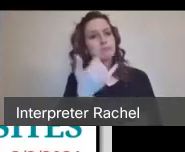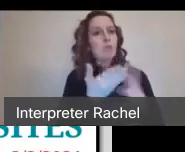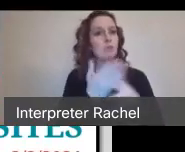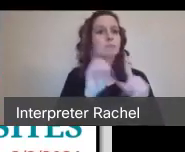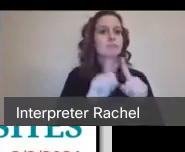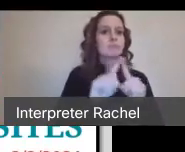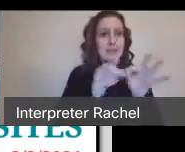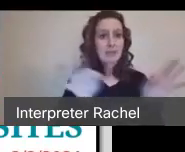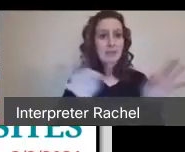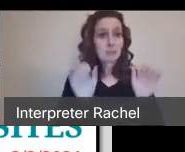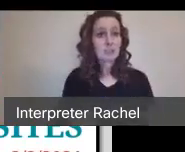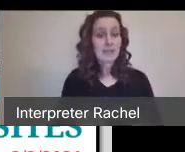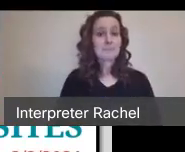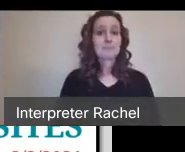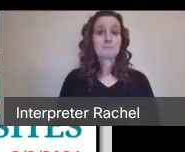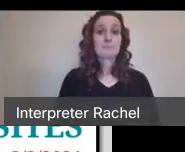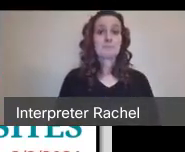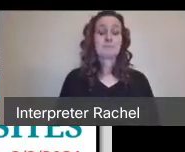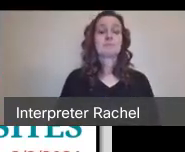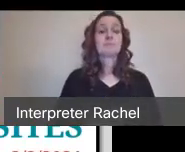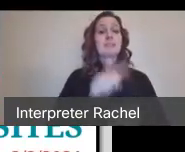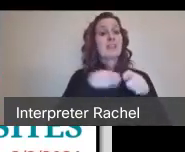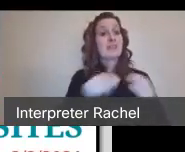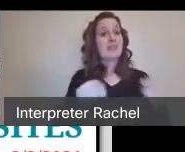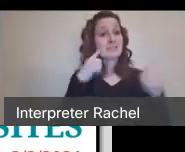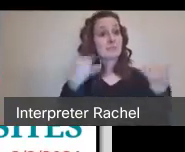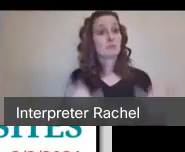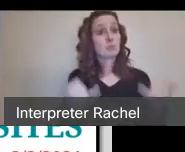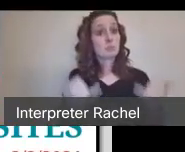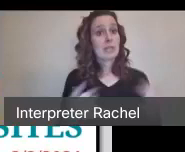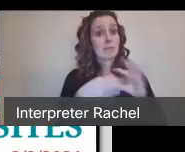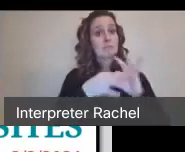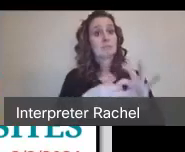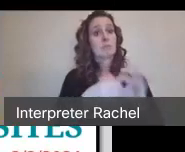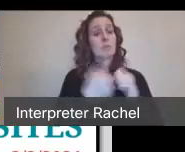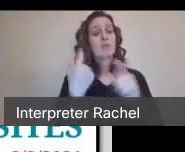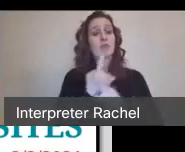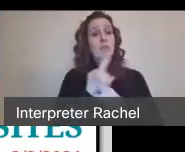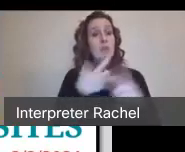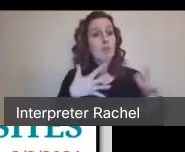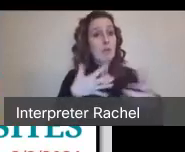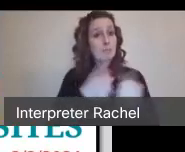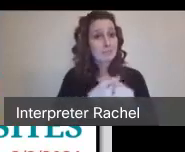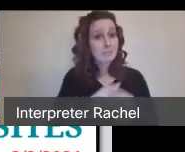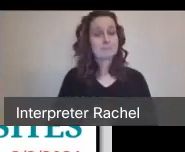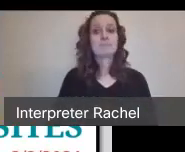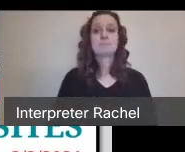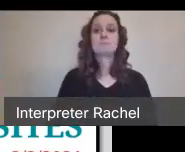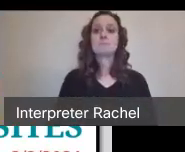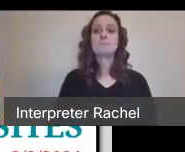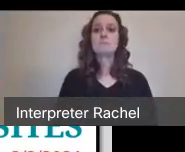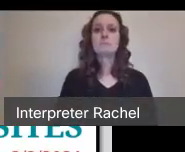So that is it for today in terms of our regular update. Just, you know, remember, there's still